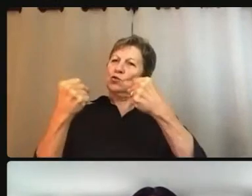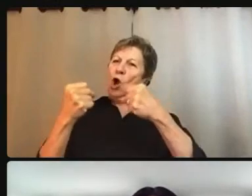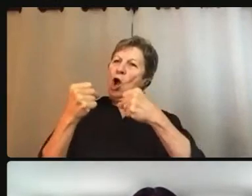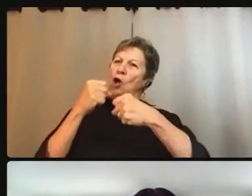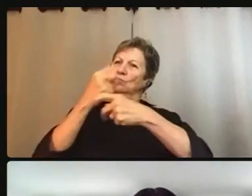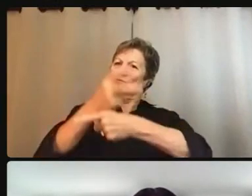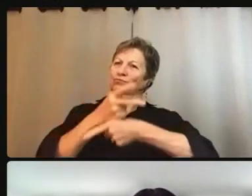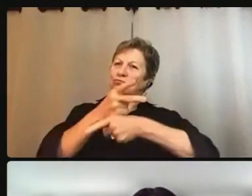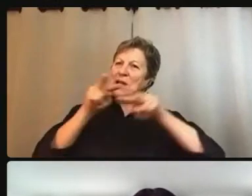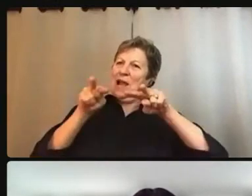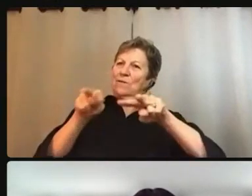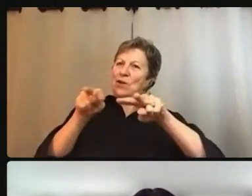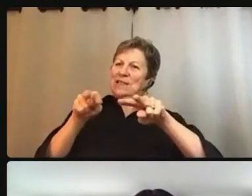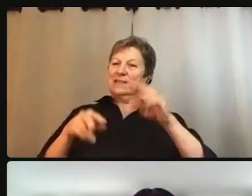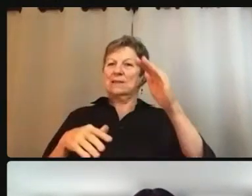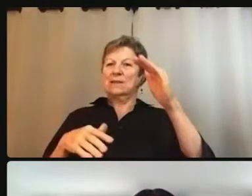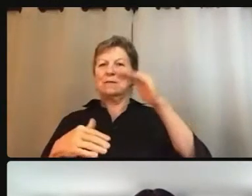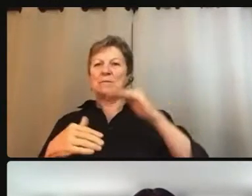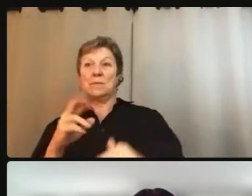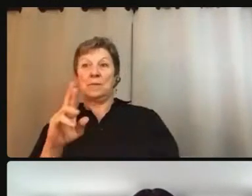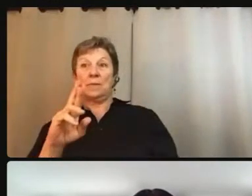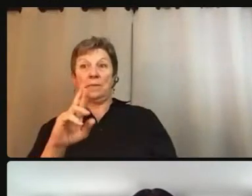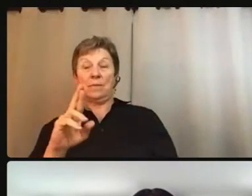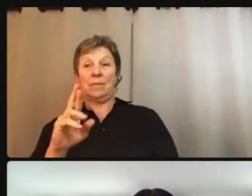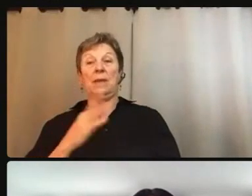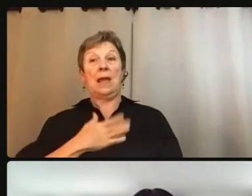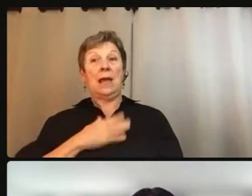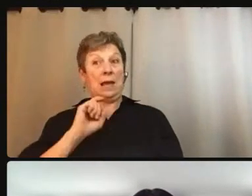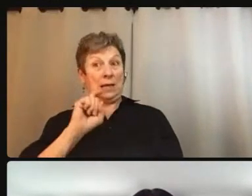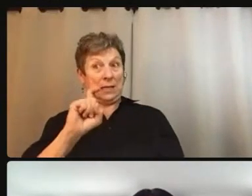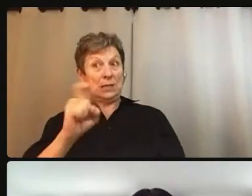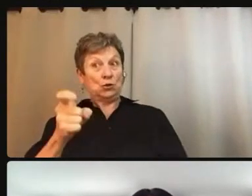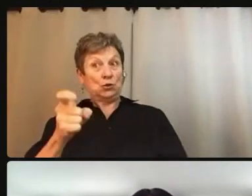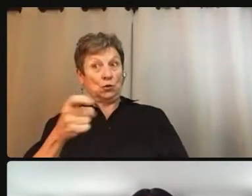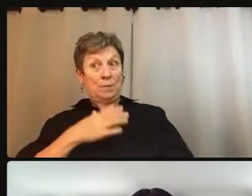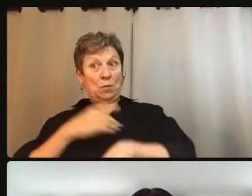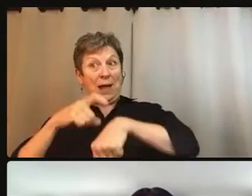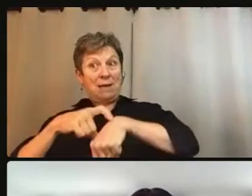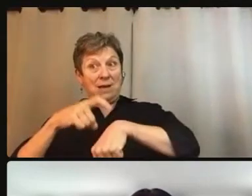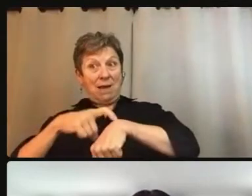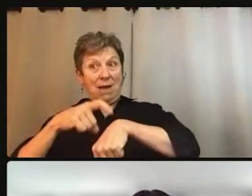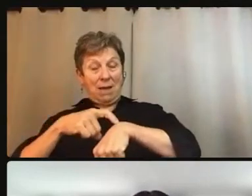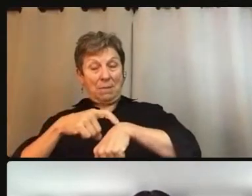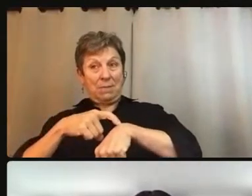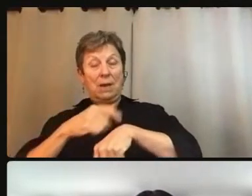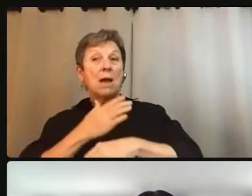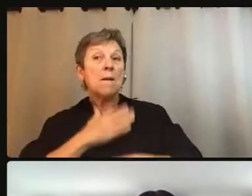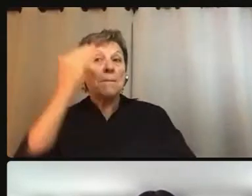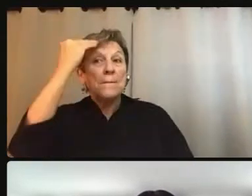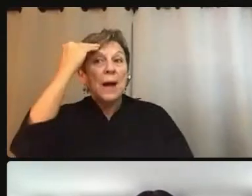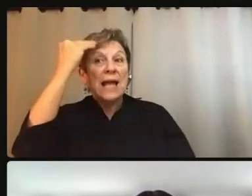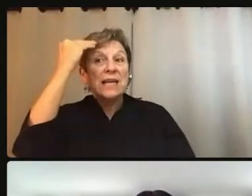ARE ABLE TO PROVIDE STRONG